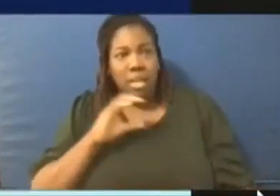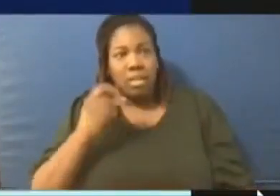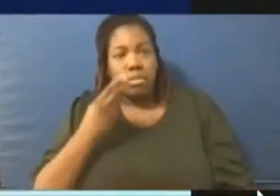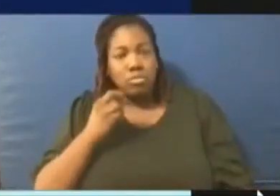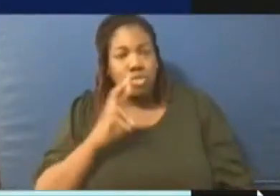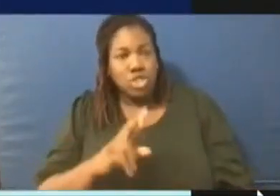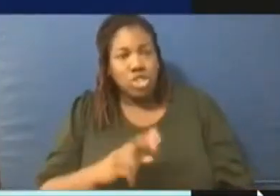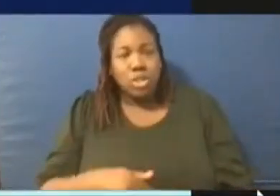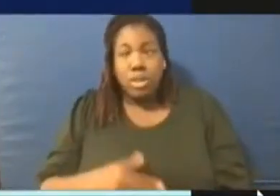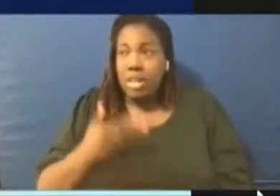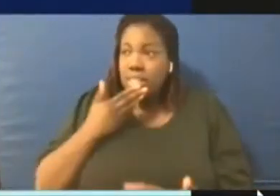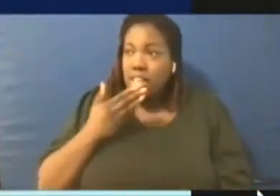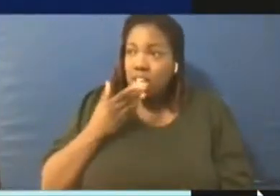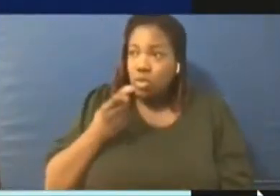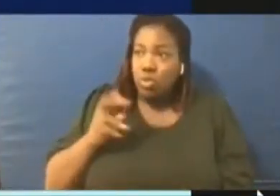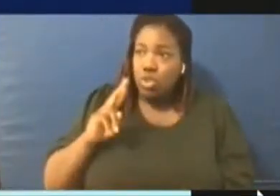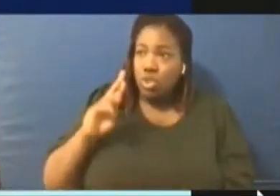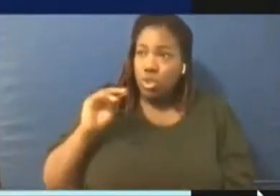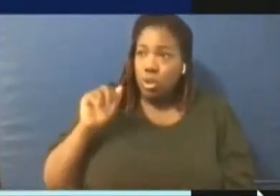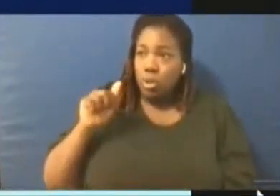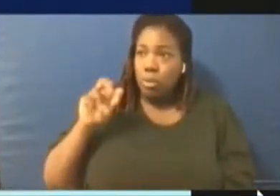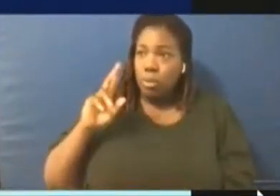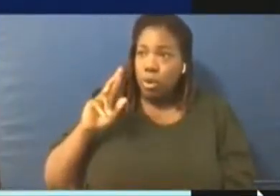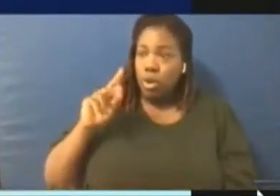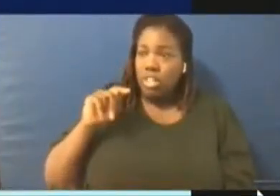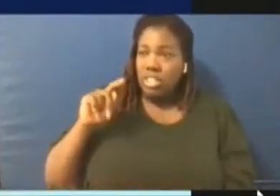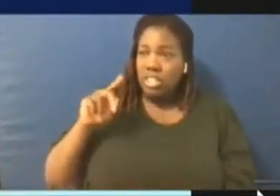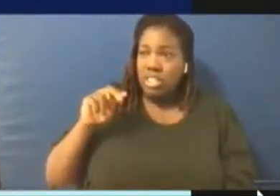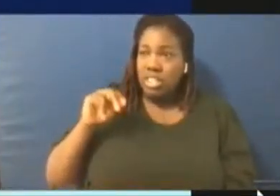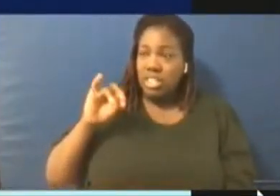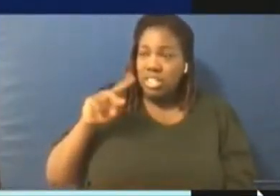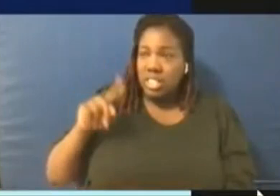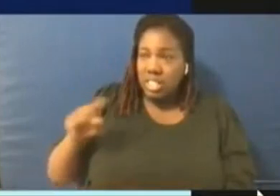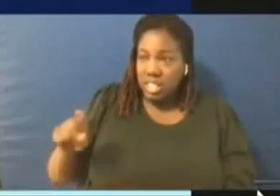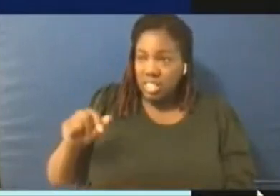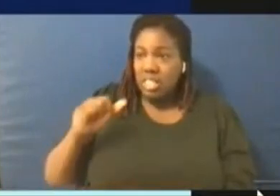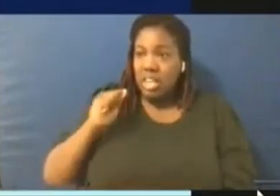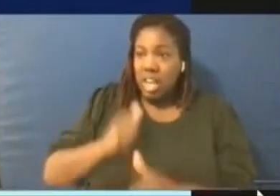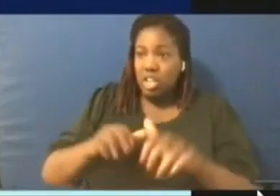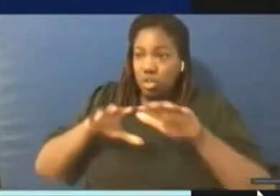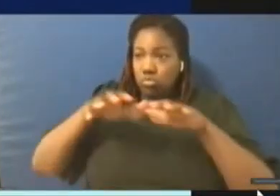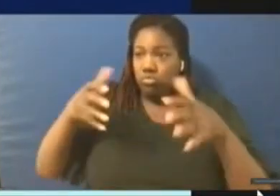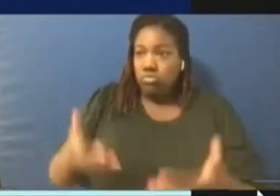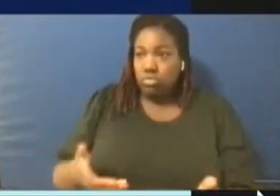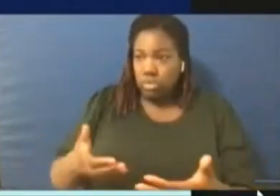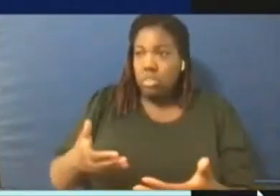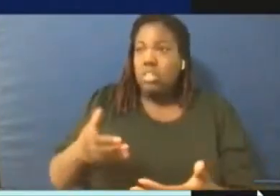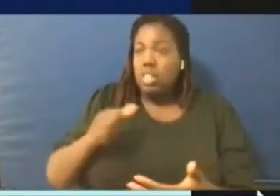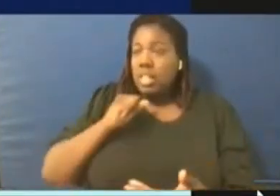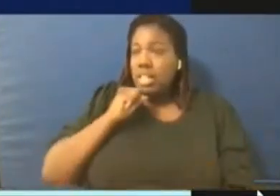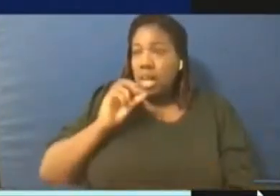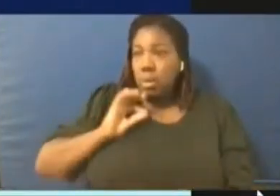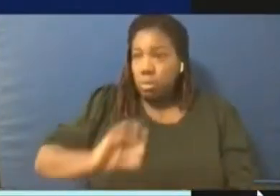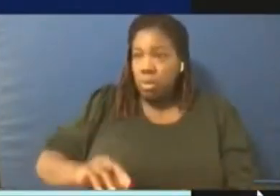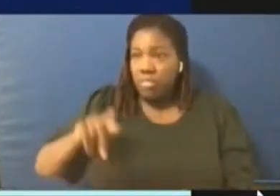So, we'll -- we will note that under that umbrella, nonprofits, and philanthropy as well. Thank you.